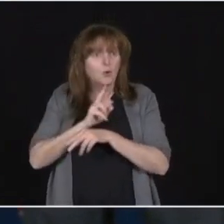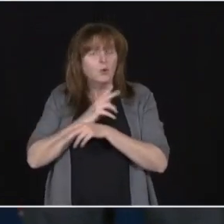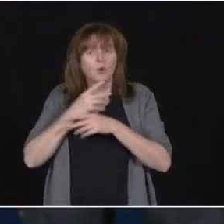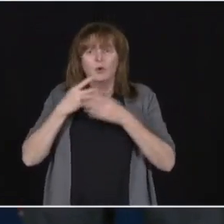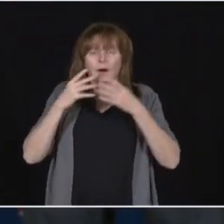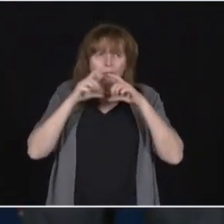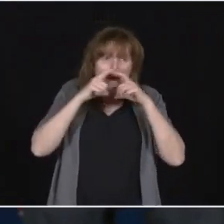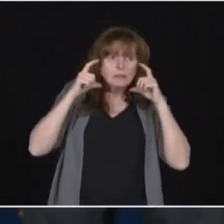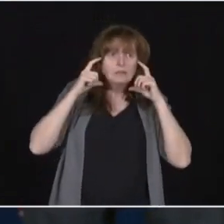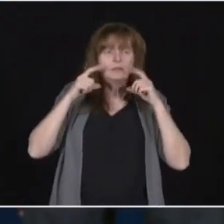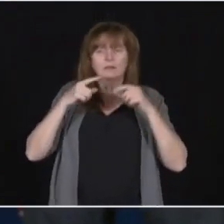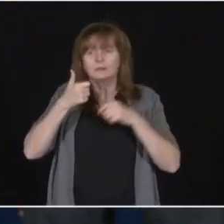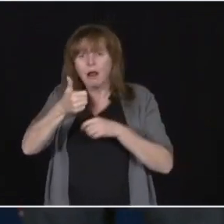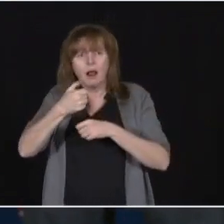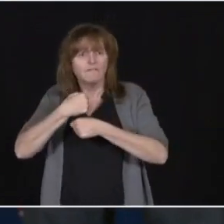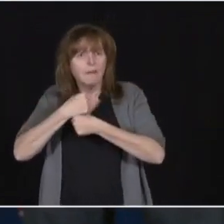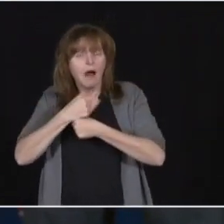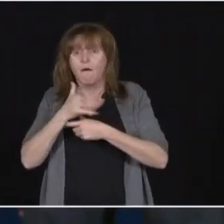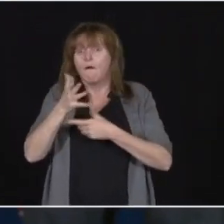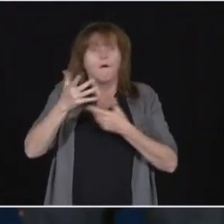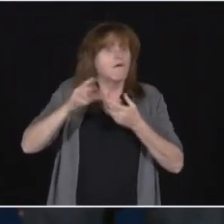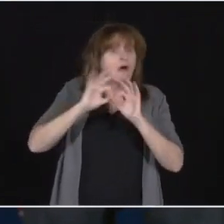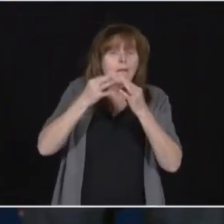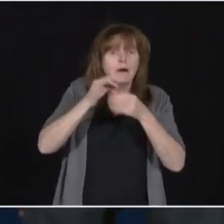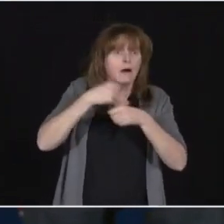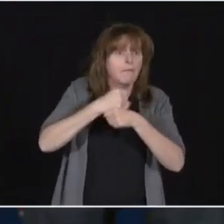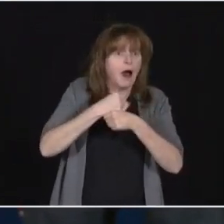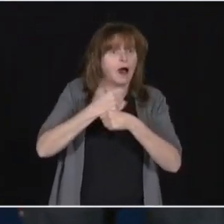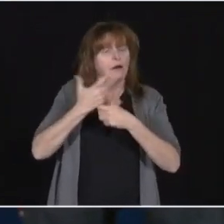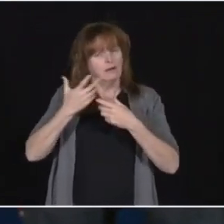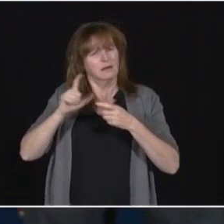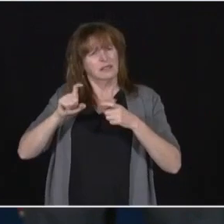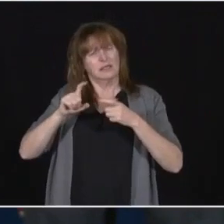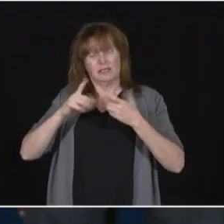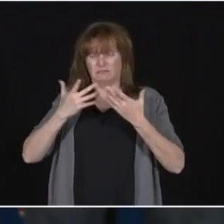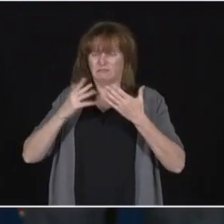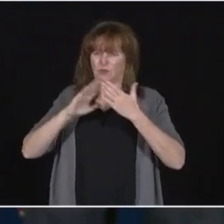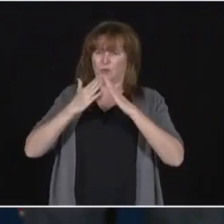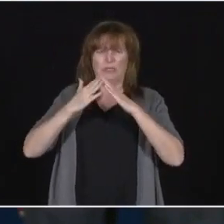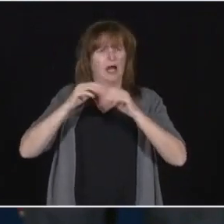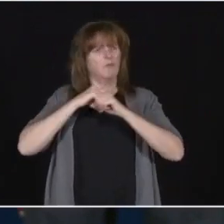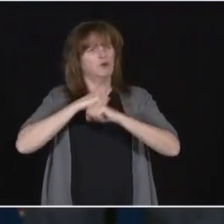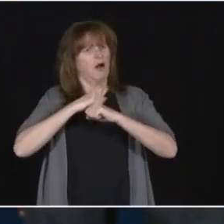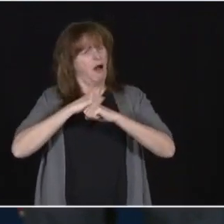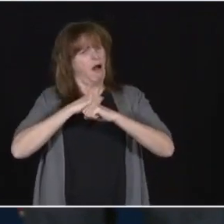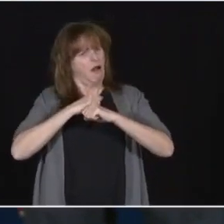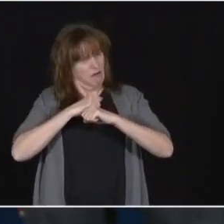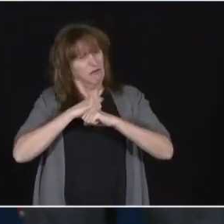Together, following the advice of our public health experts, we will continue to stop the spread of COVID-19 and protect the health and well-being